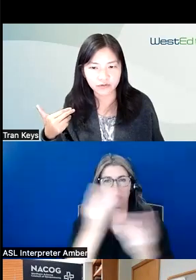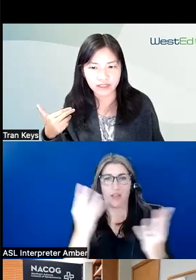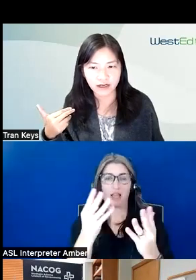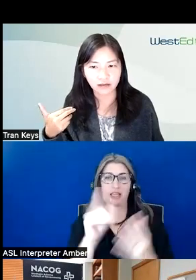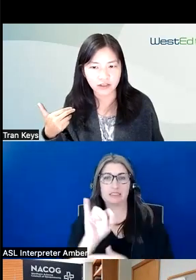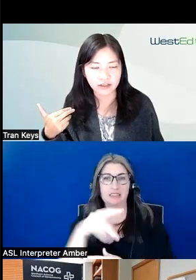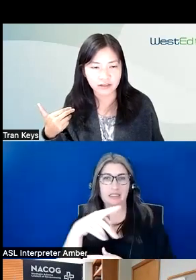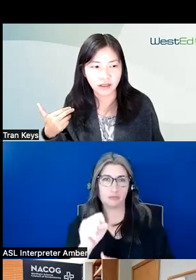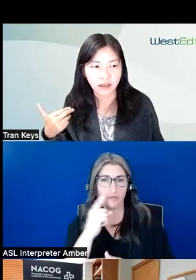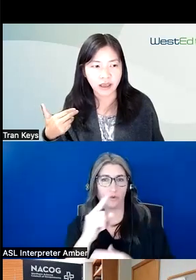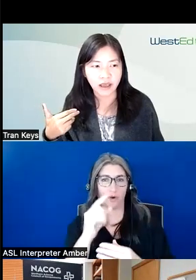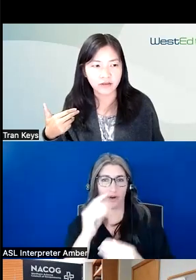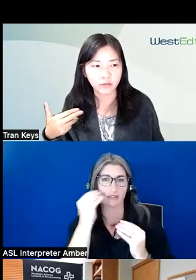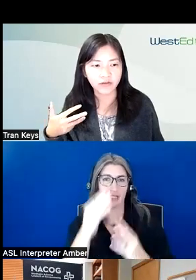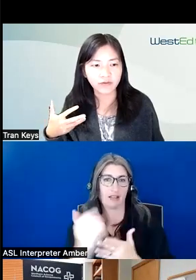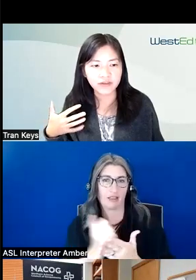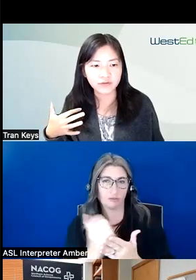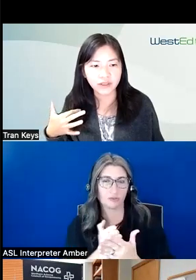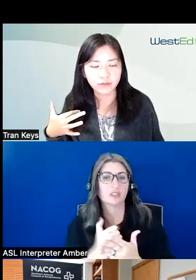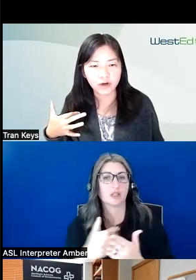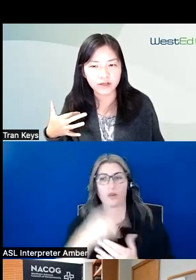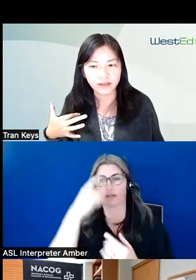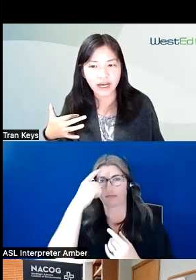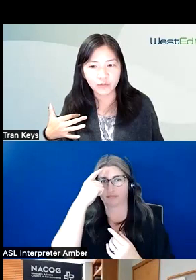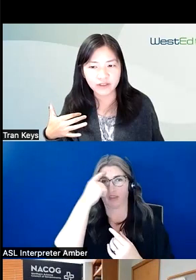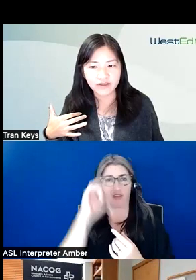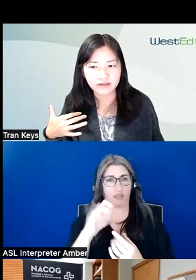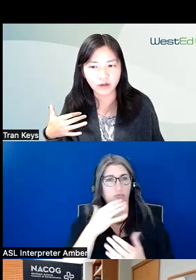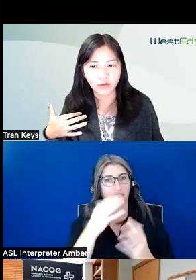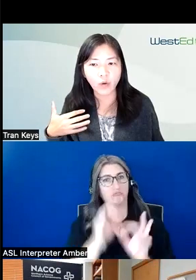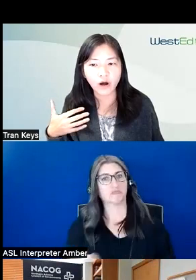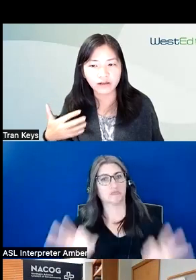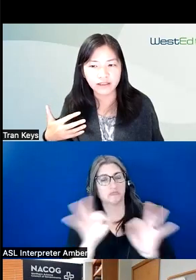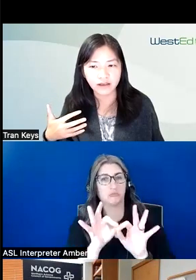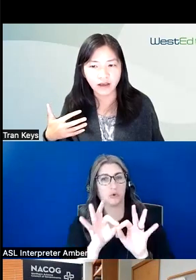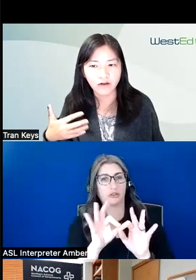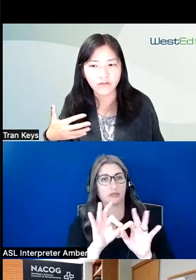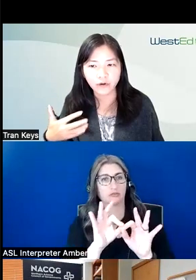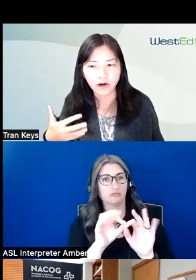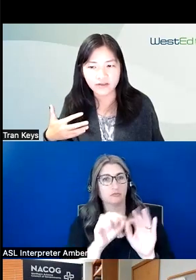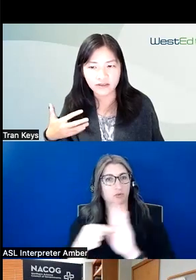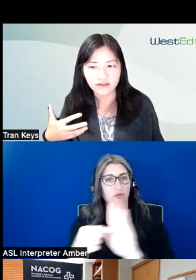data collection. We felt this is really important to lay out, because the quality of the processes that